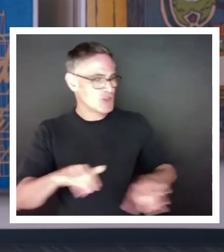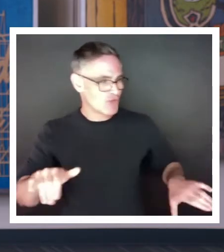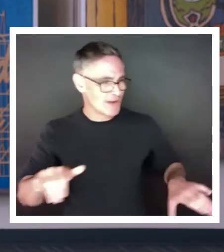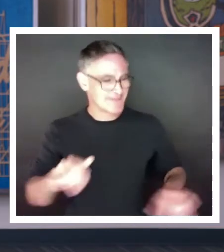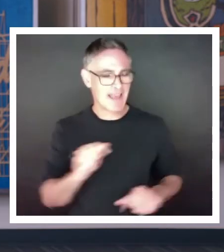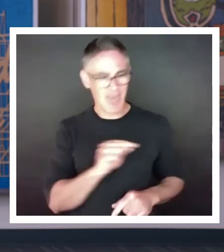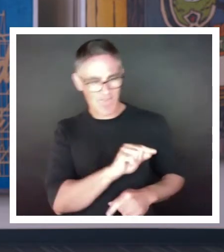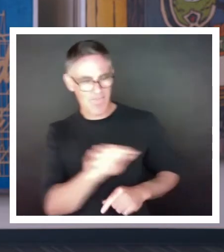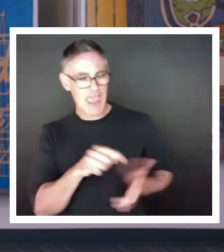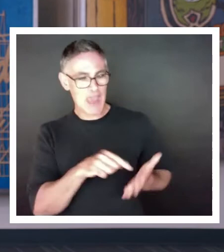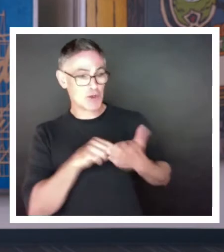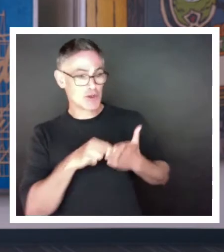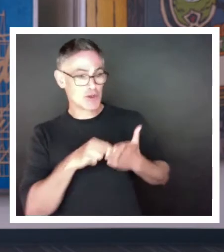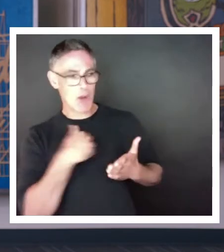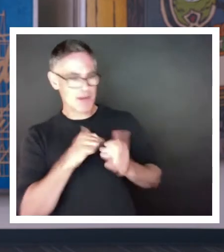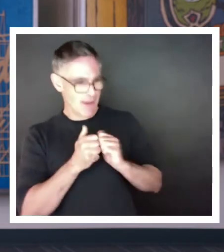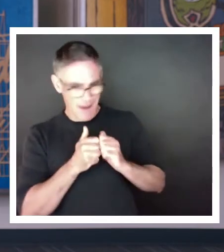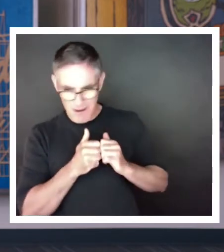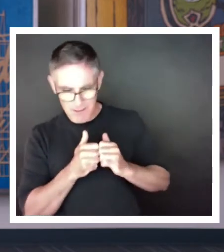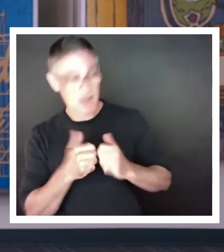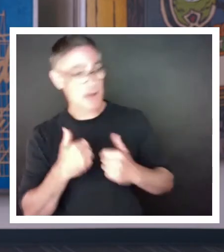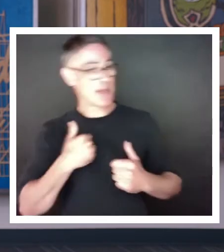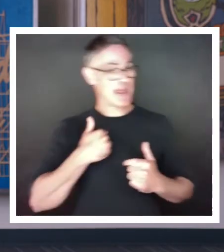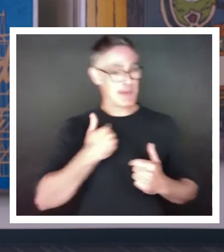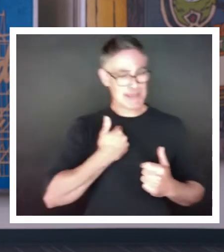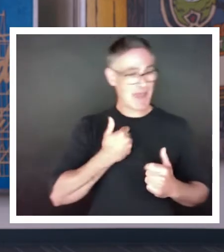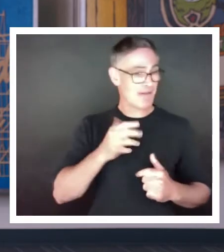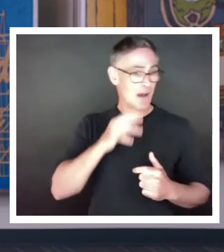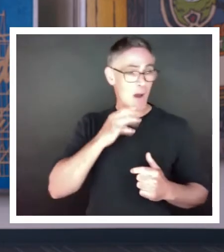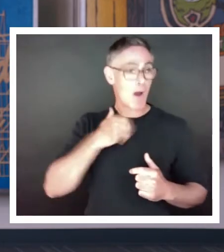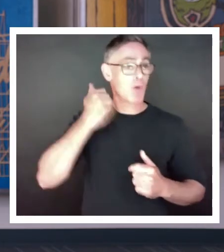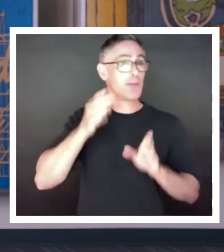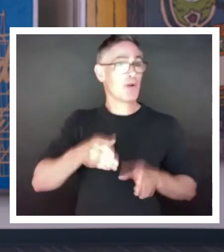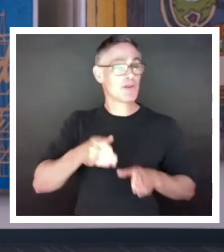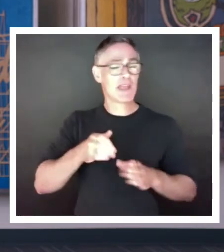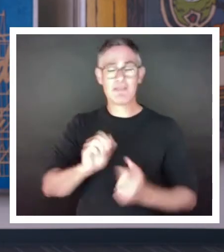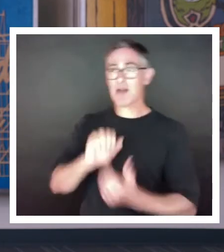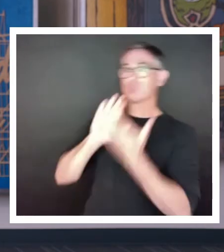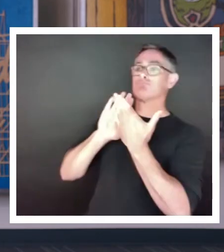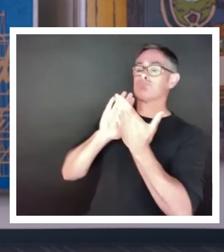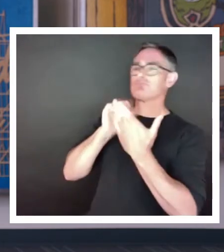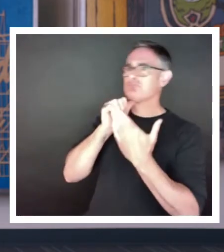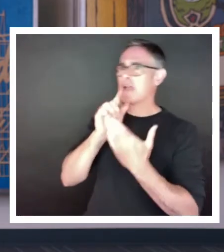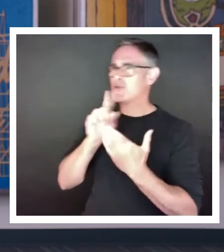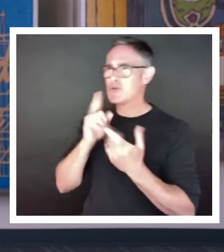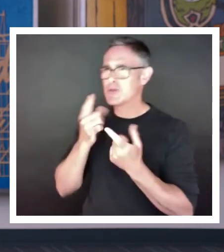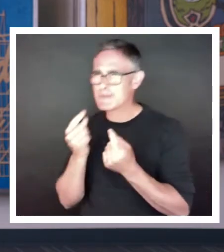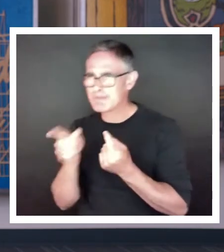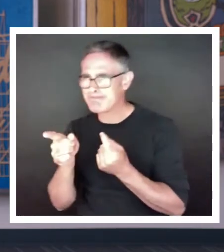For me as an older person, when I encounter the unknown, I am unsure of my path.